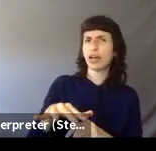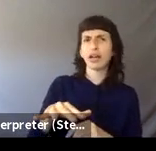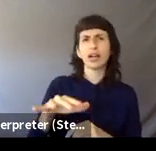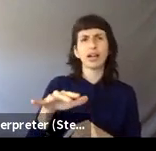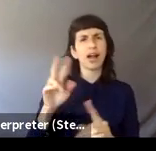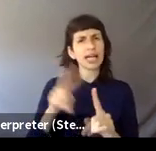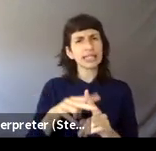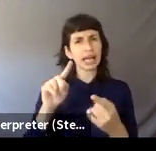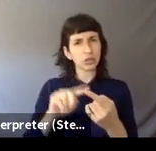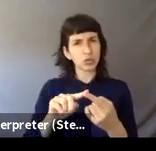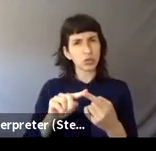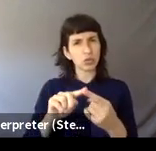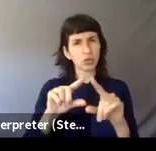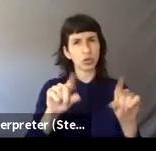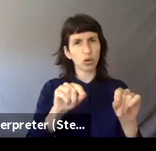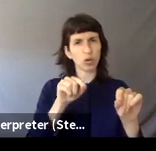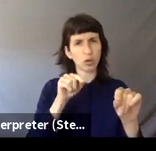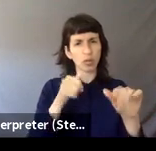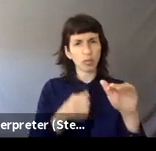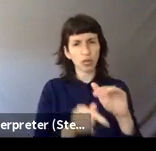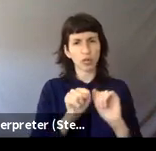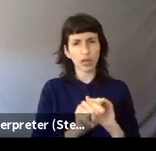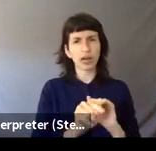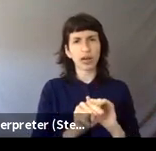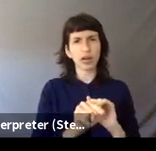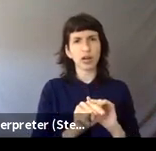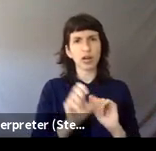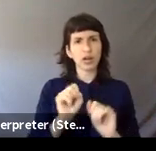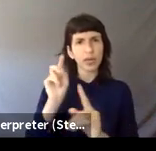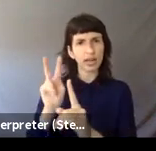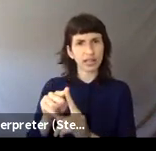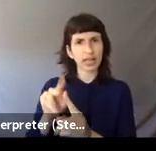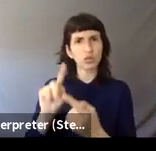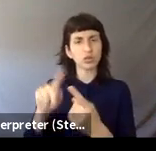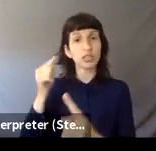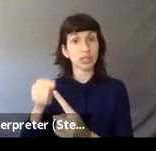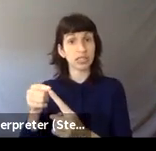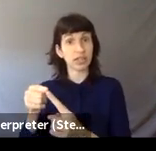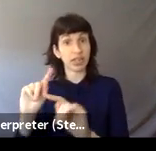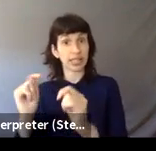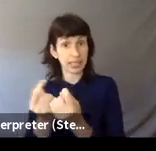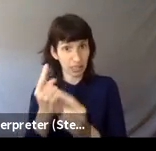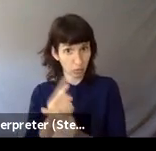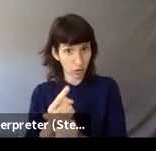Pete: One question in this specific area.